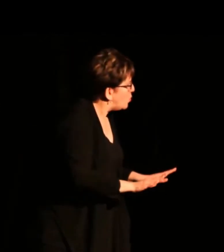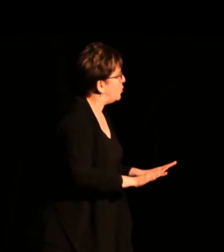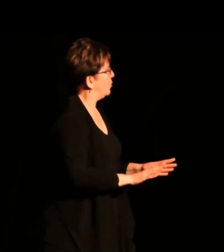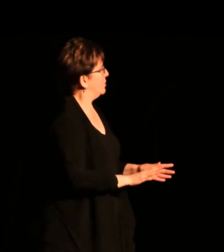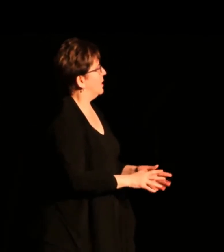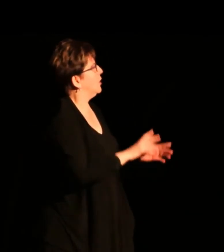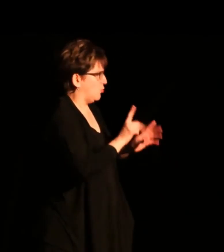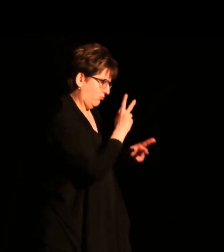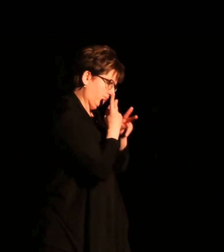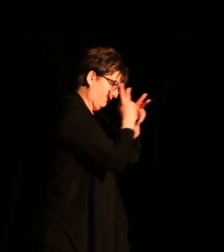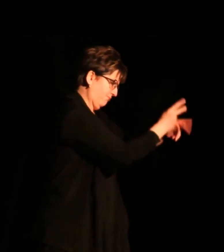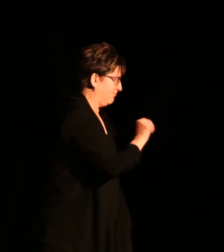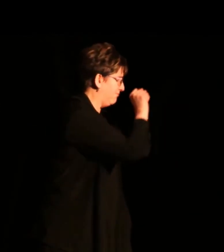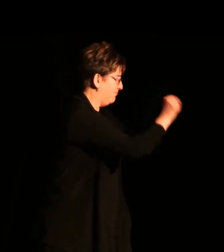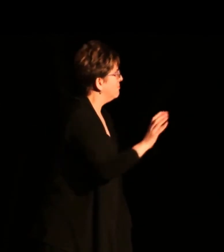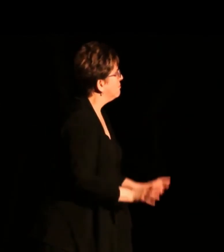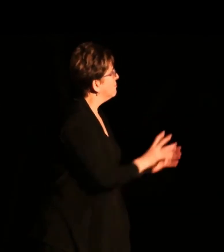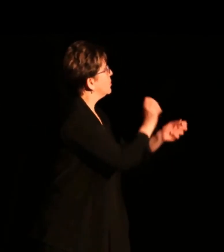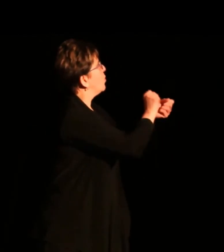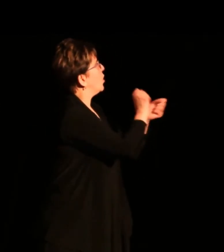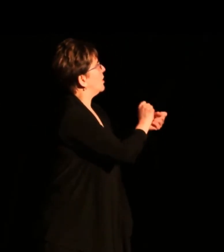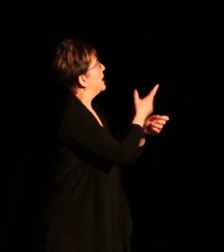Maybe it's time we learn sign language?"